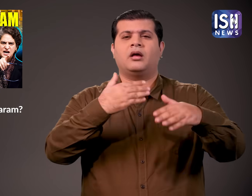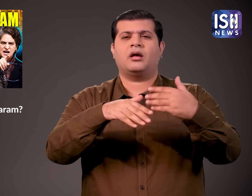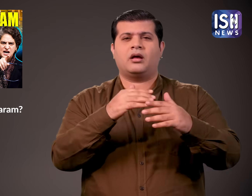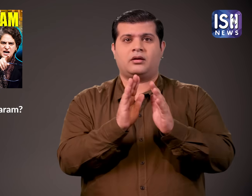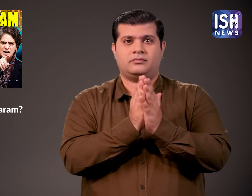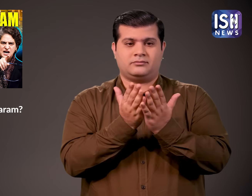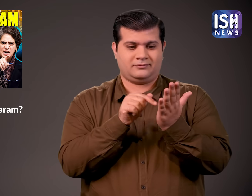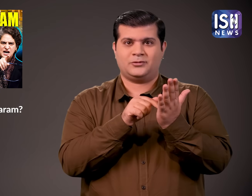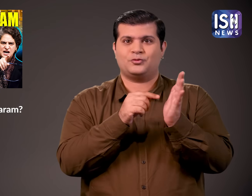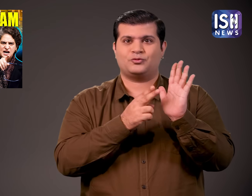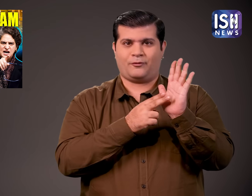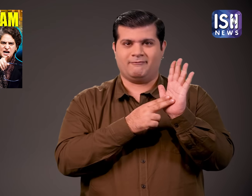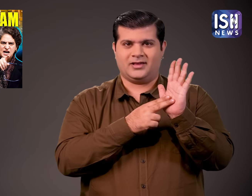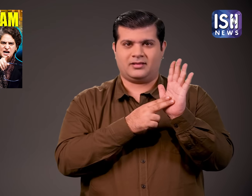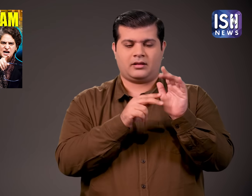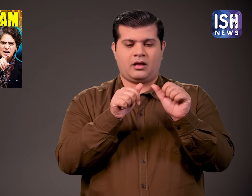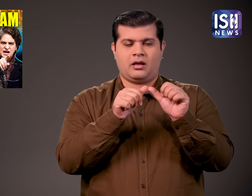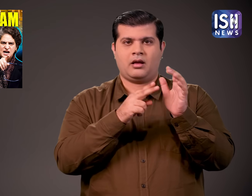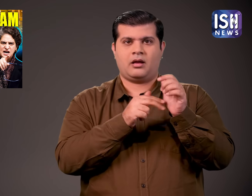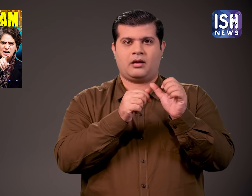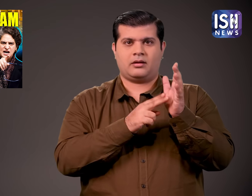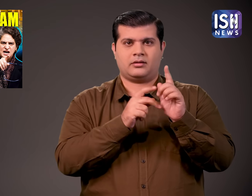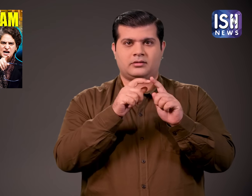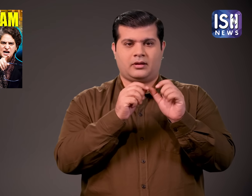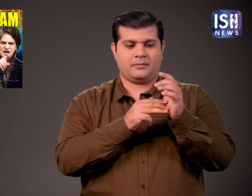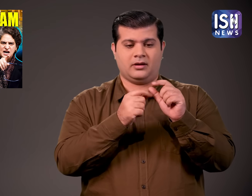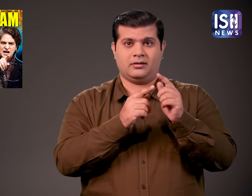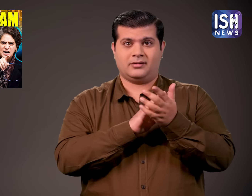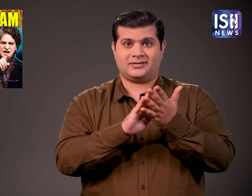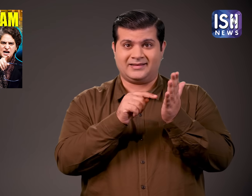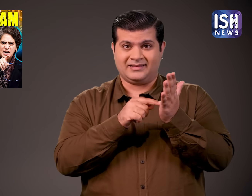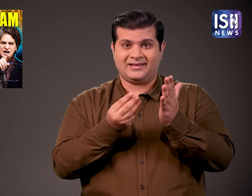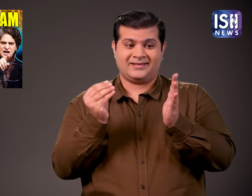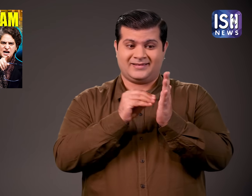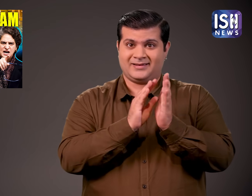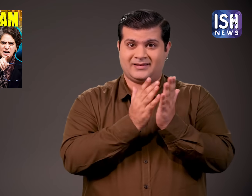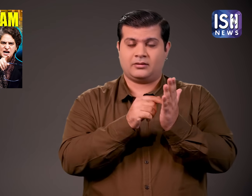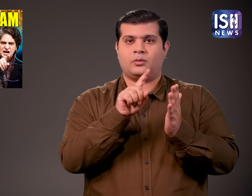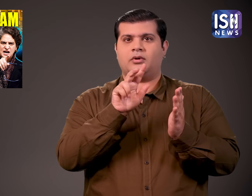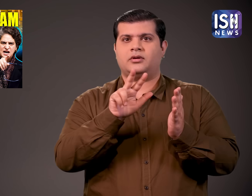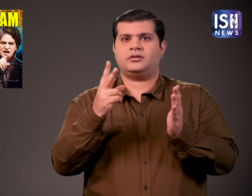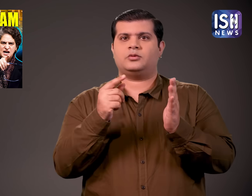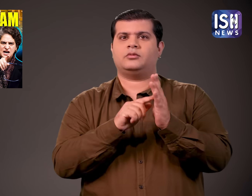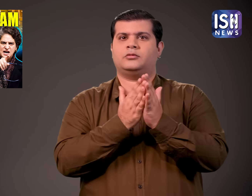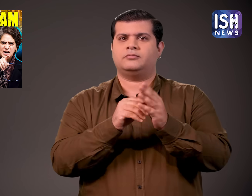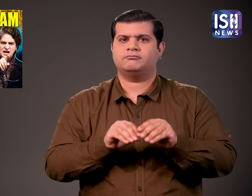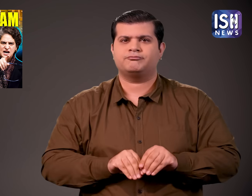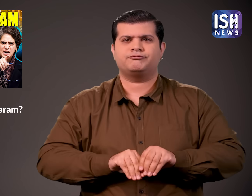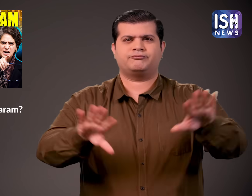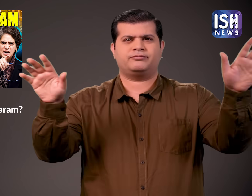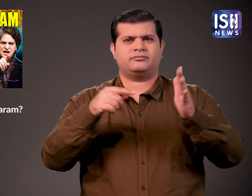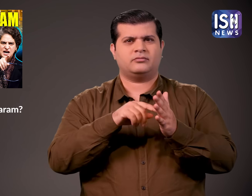the song later appeared in his famous novel Anandamath, published in 1882.